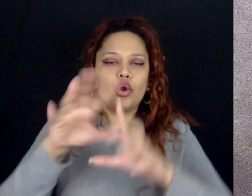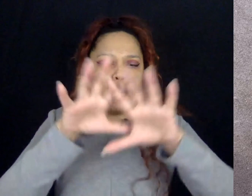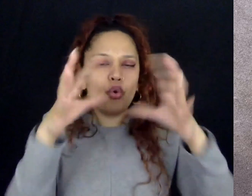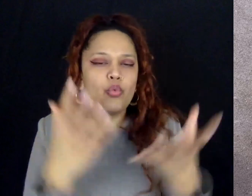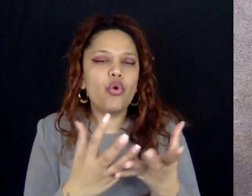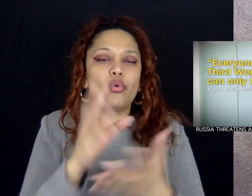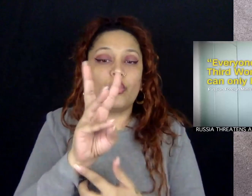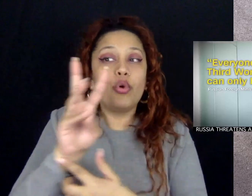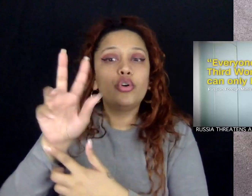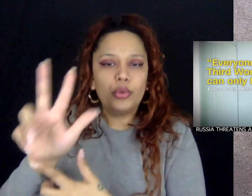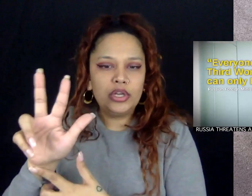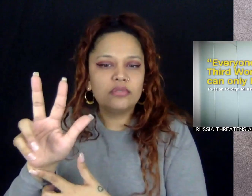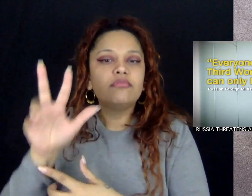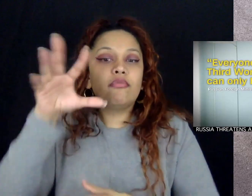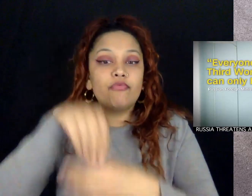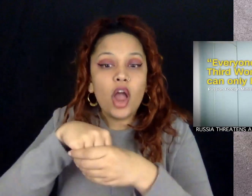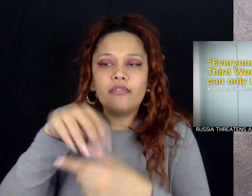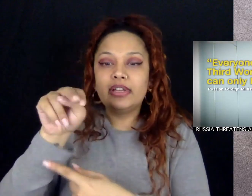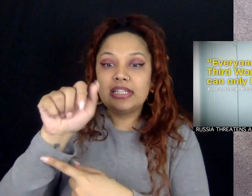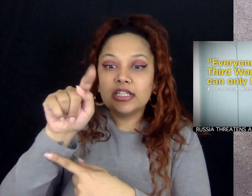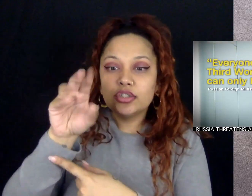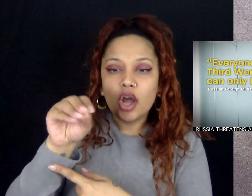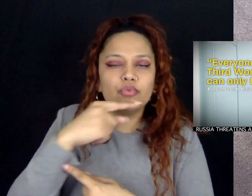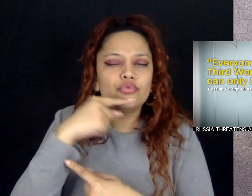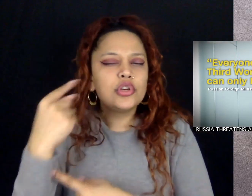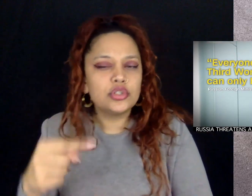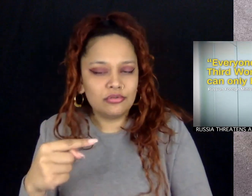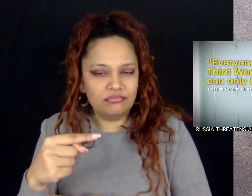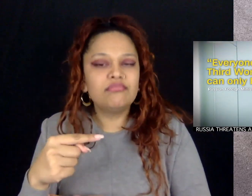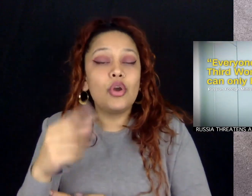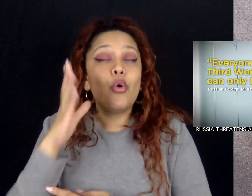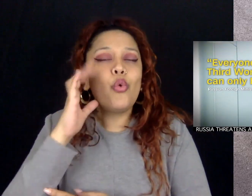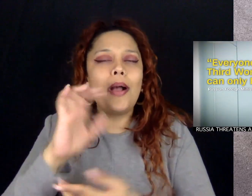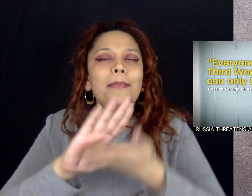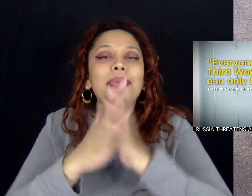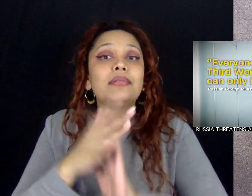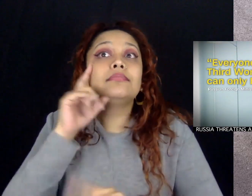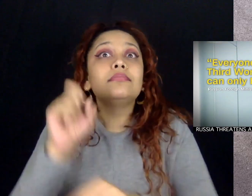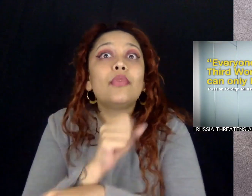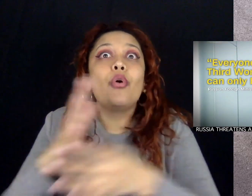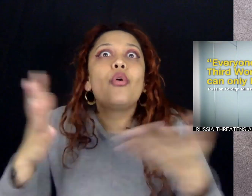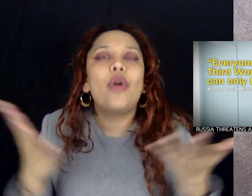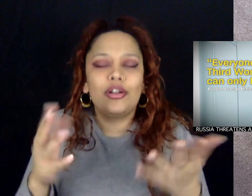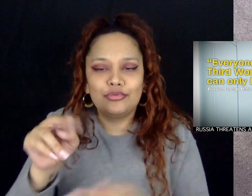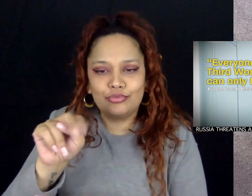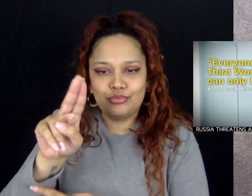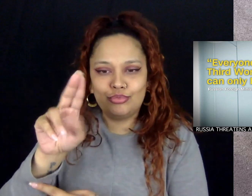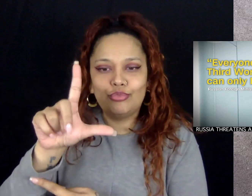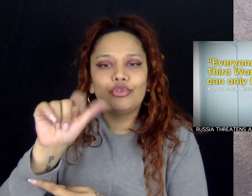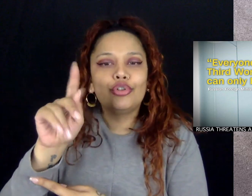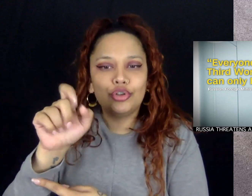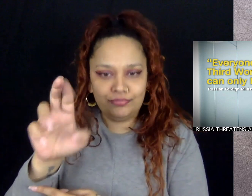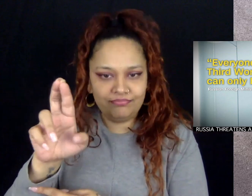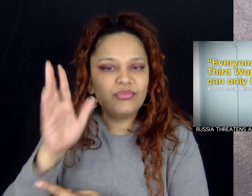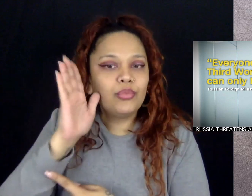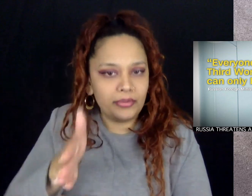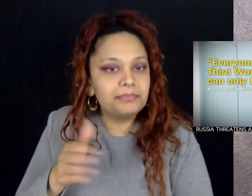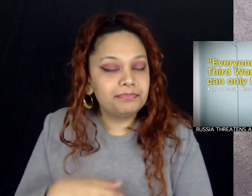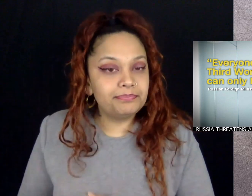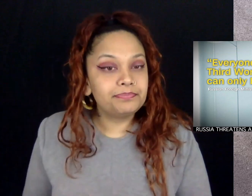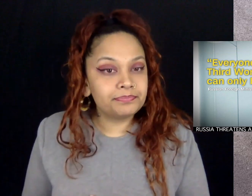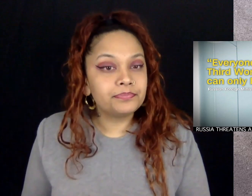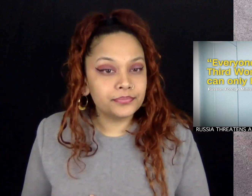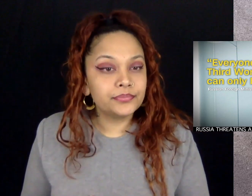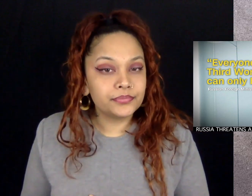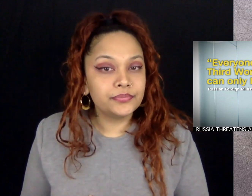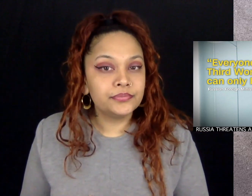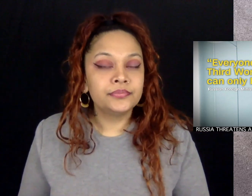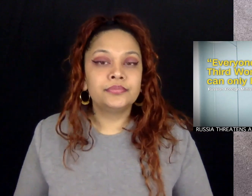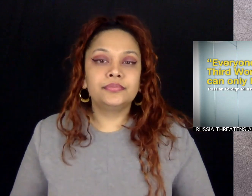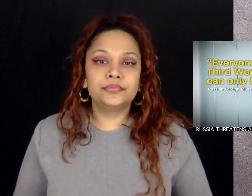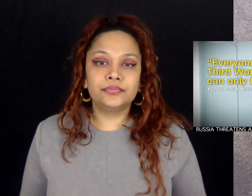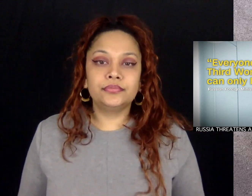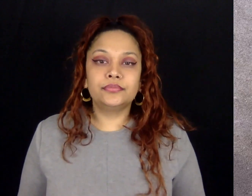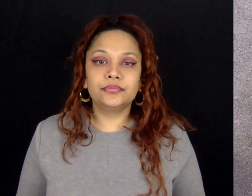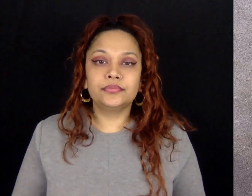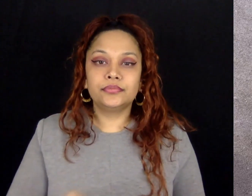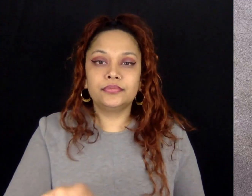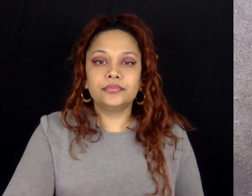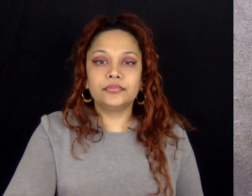Foreign Minister threatened a third world war involving NATO and Russia would be nuclear